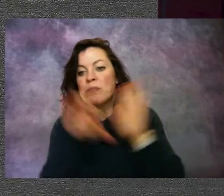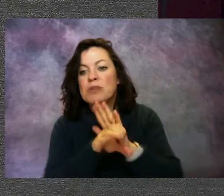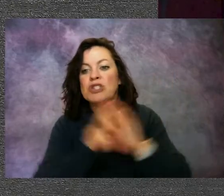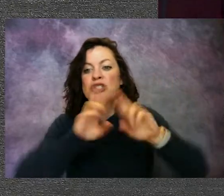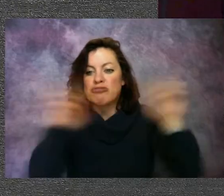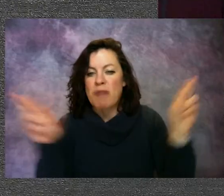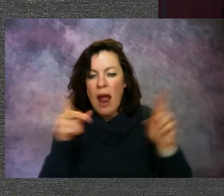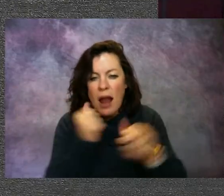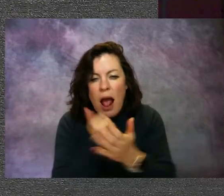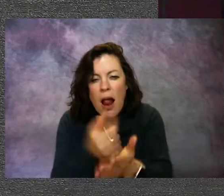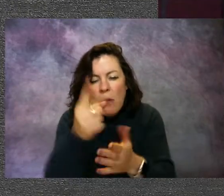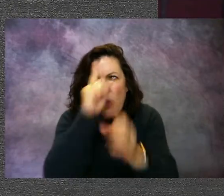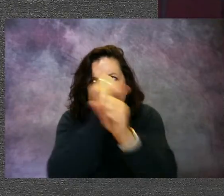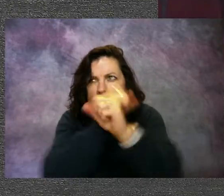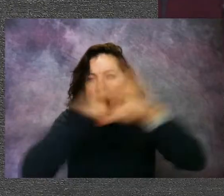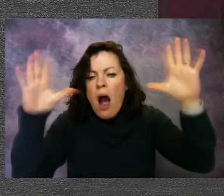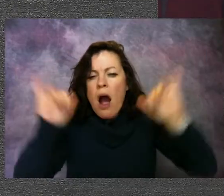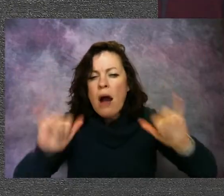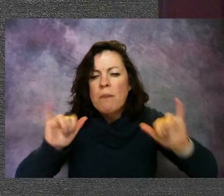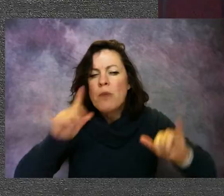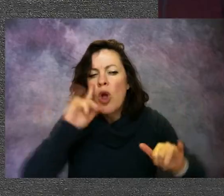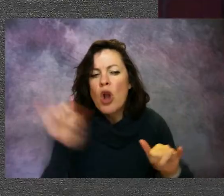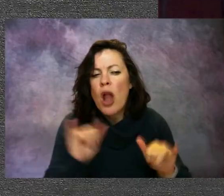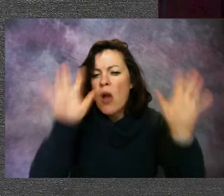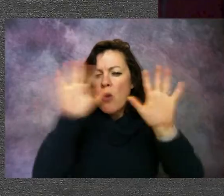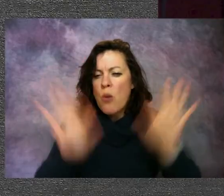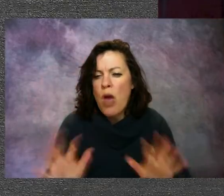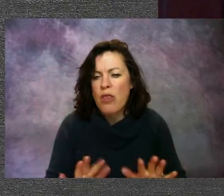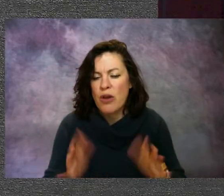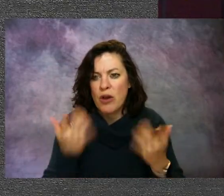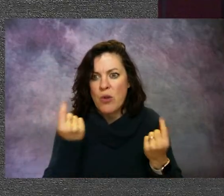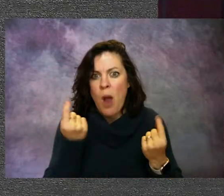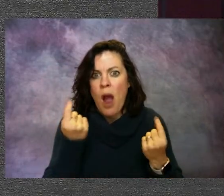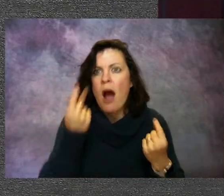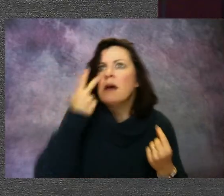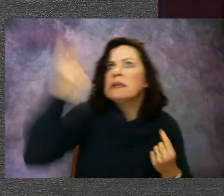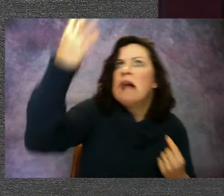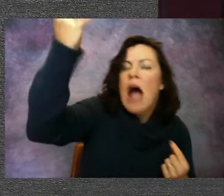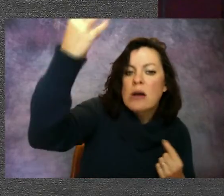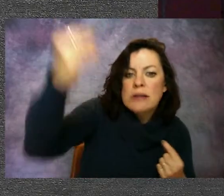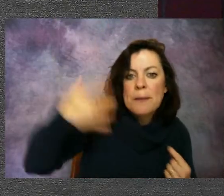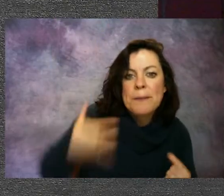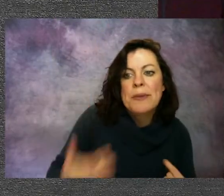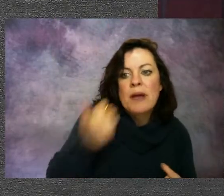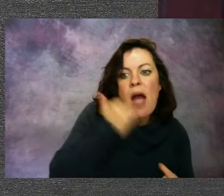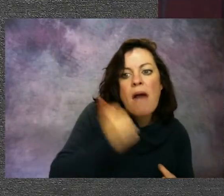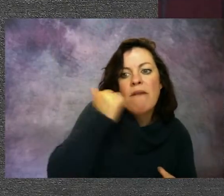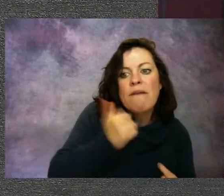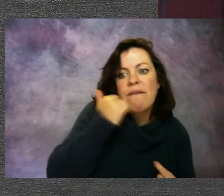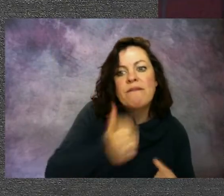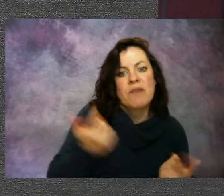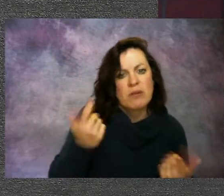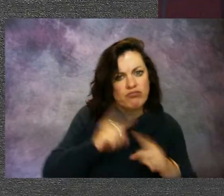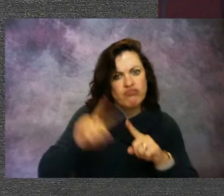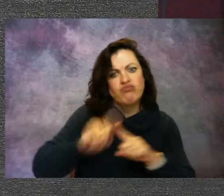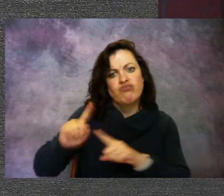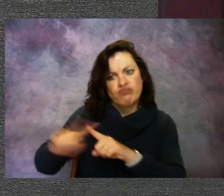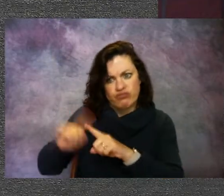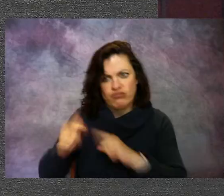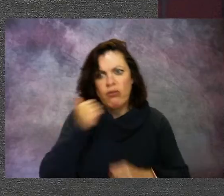of weather that we might see outside. Some of this weather we have when it's cold outside